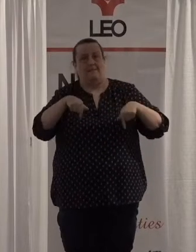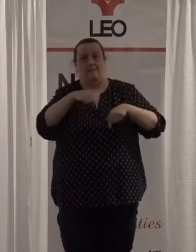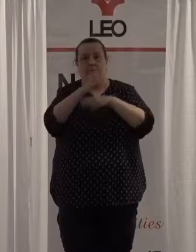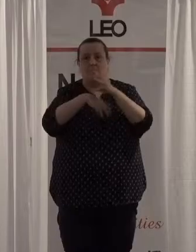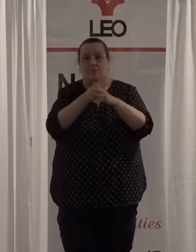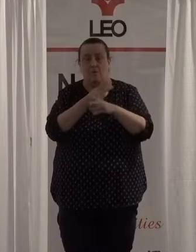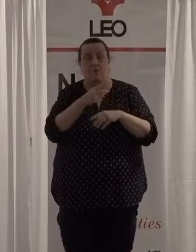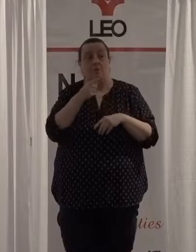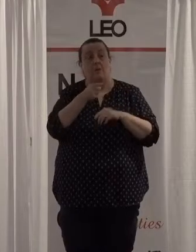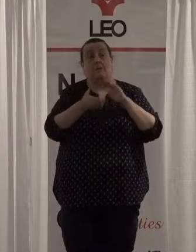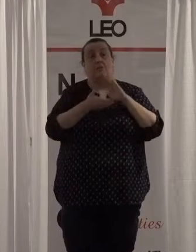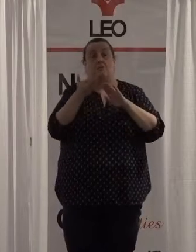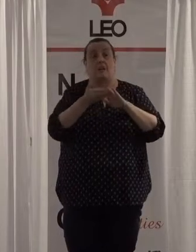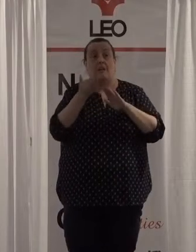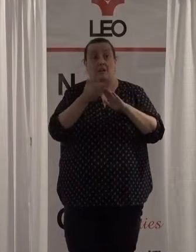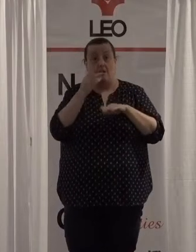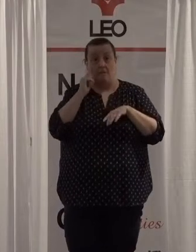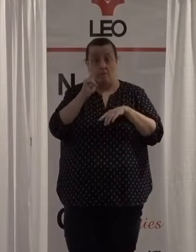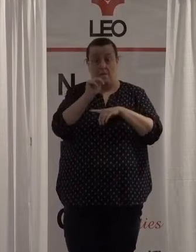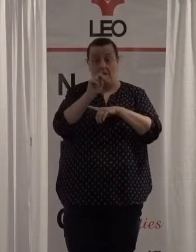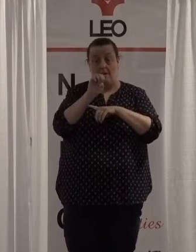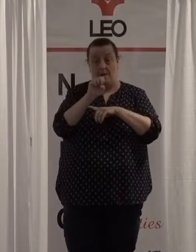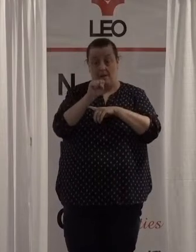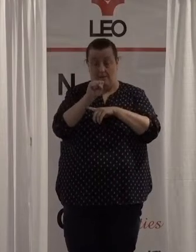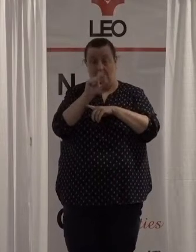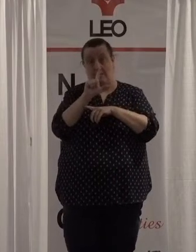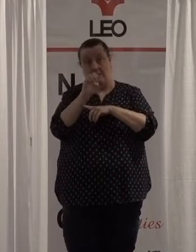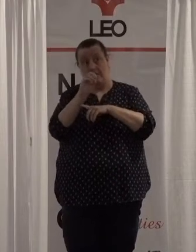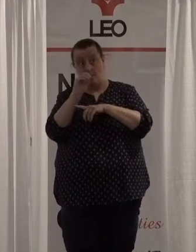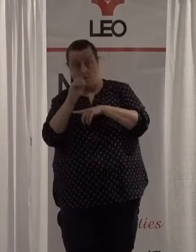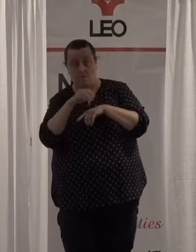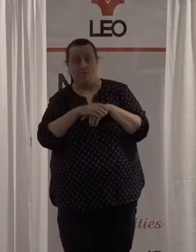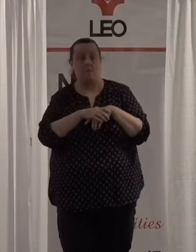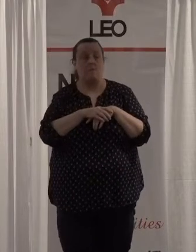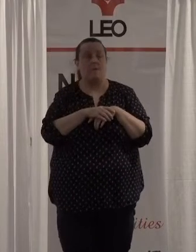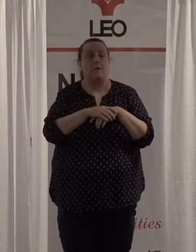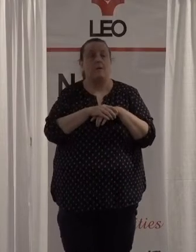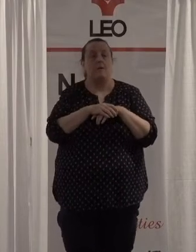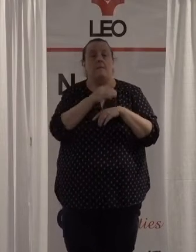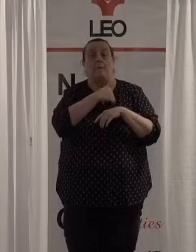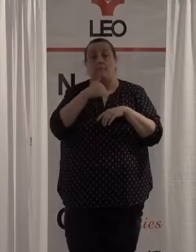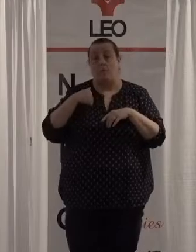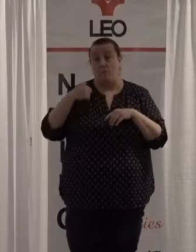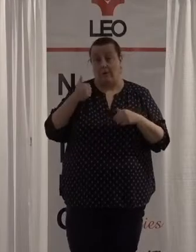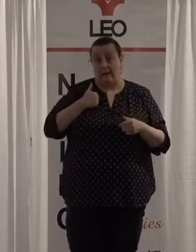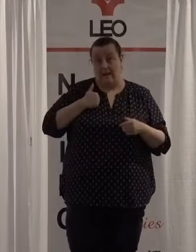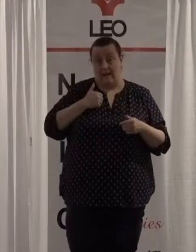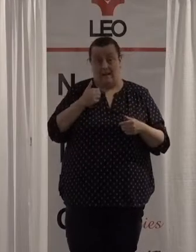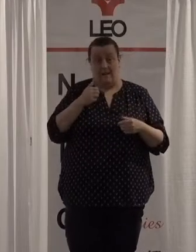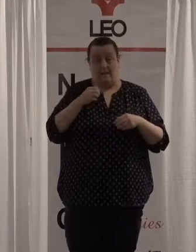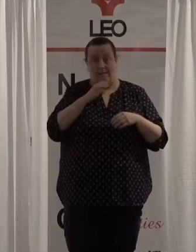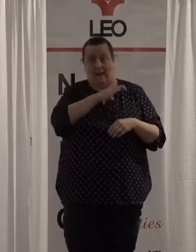NOVA SCOTIA LEAGUE FOR EQUAL OPPORTUNITIES AS WELL AS A MEMBER OF THE CANADIAN COUNCIL FOR DISABILITIES